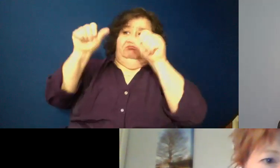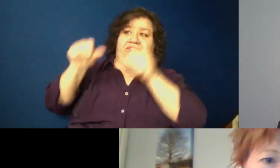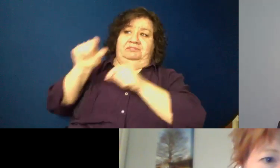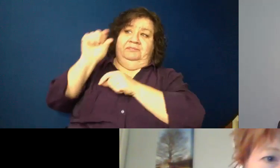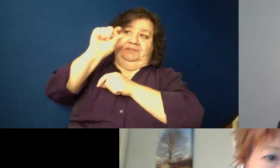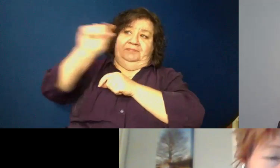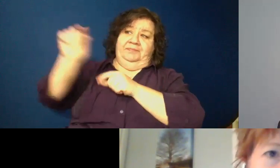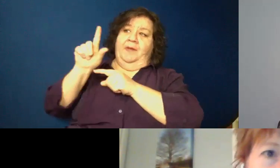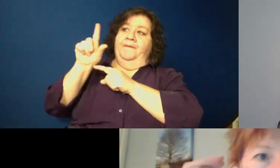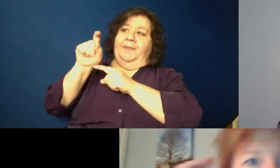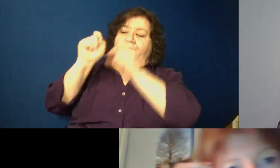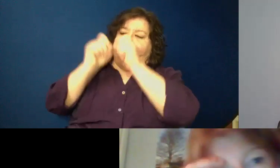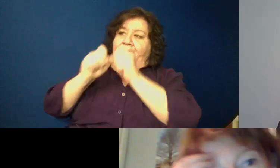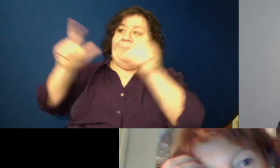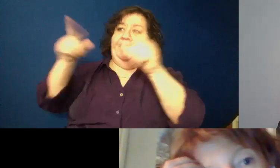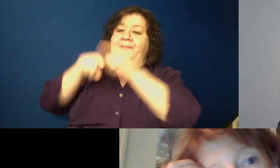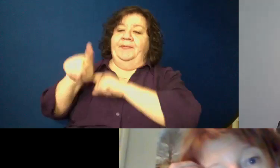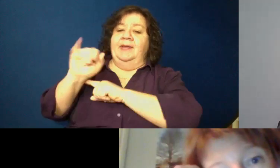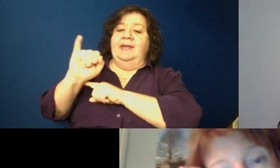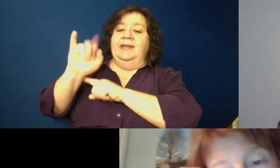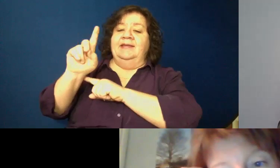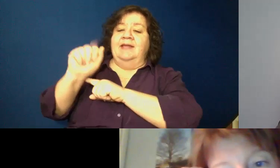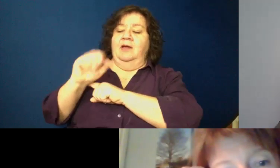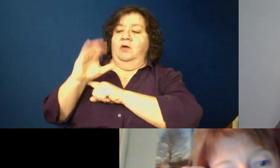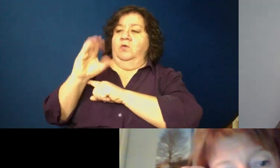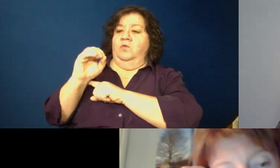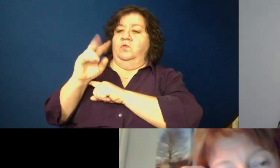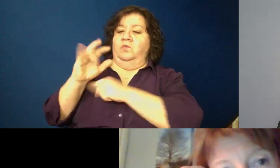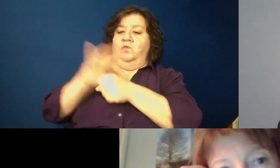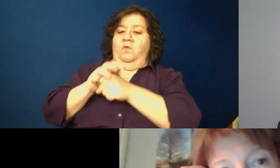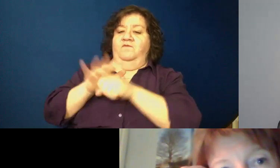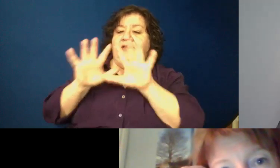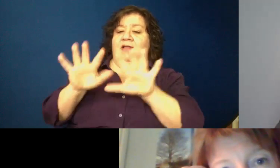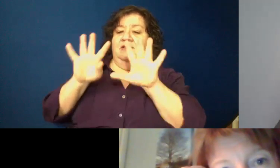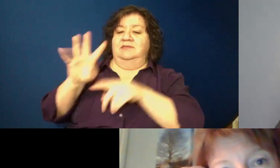some like still needs to be improved but you can read the recommendations and access the full paper